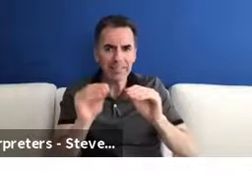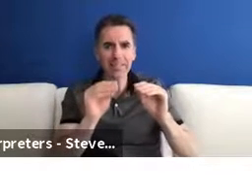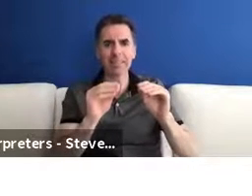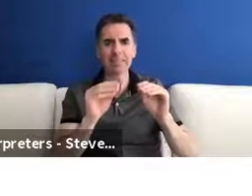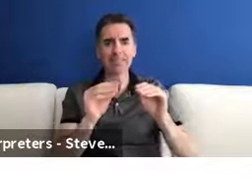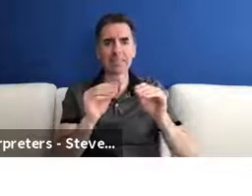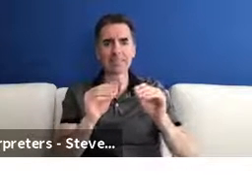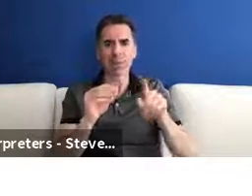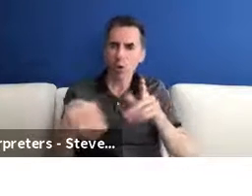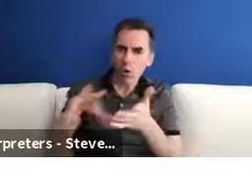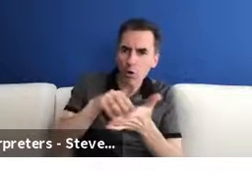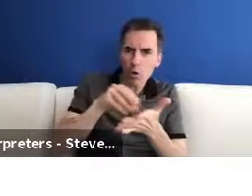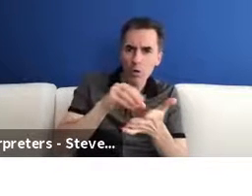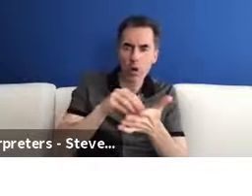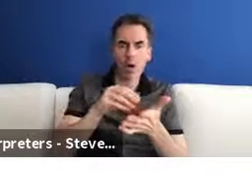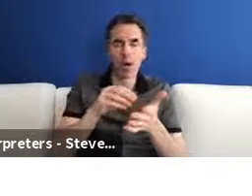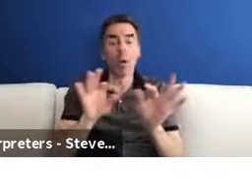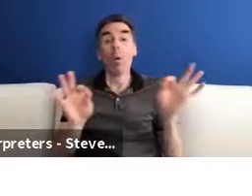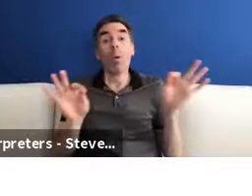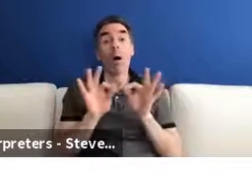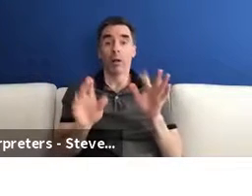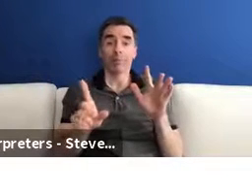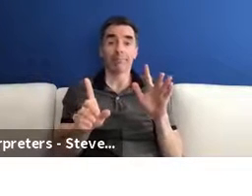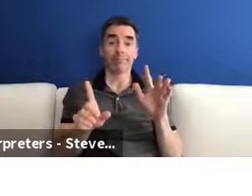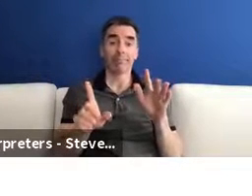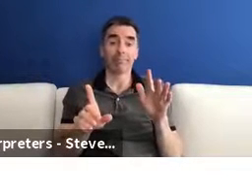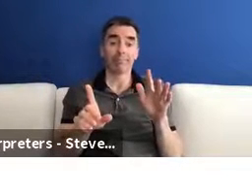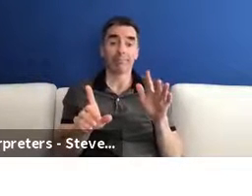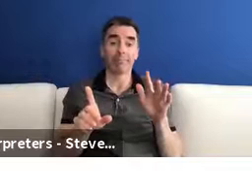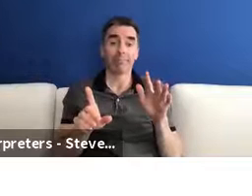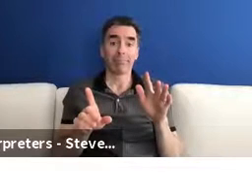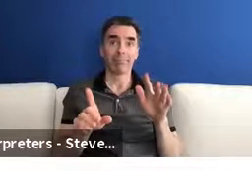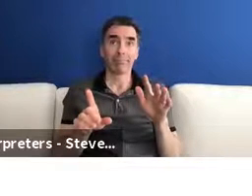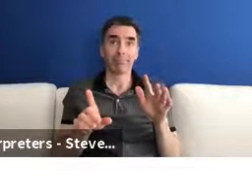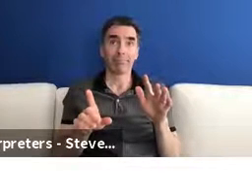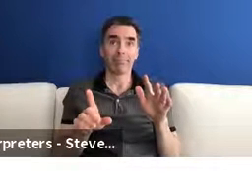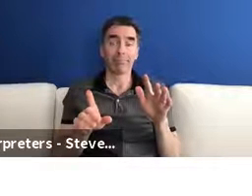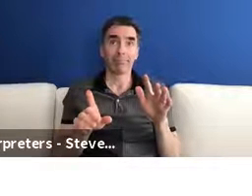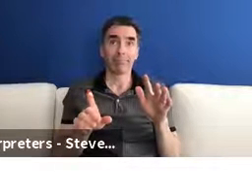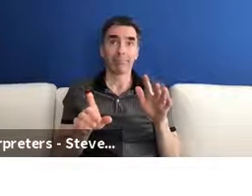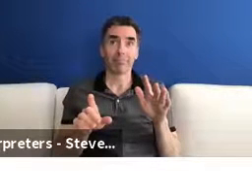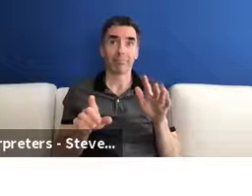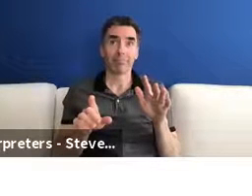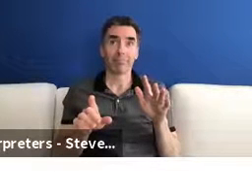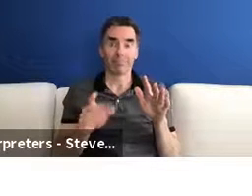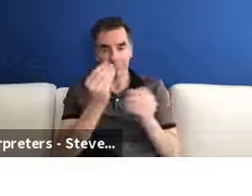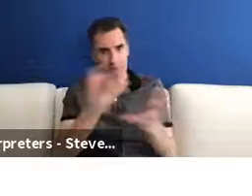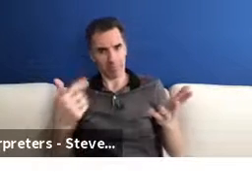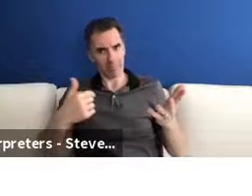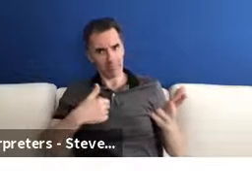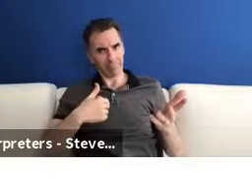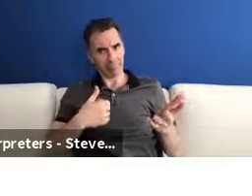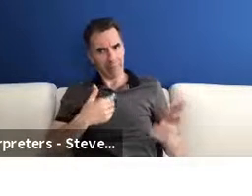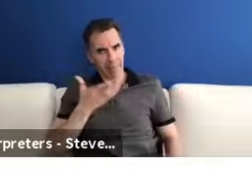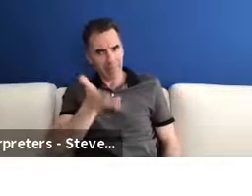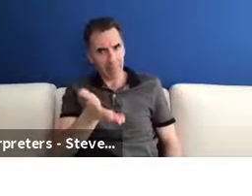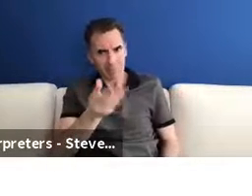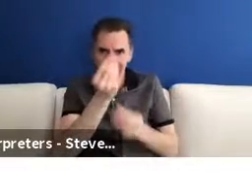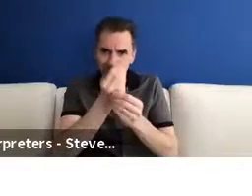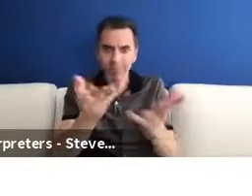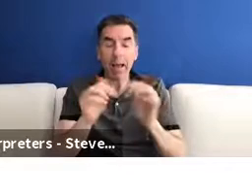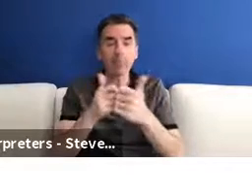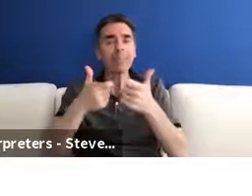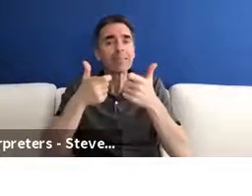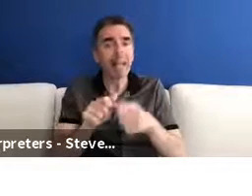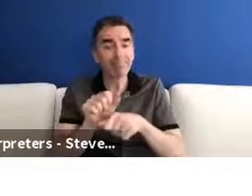sometimes that is through text, meaning, you know, words typing, that sort of thing. But sometimes it's also through oral